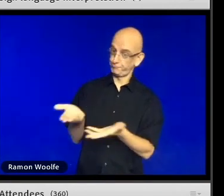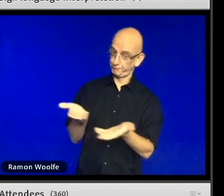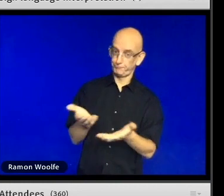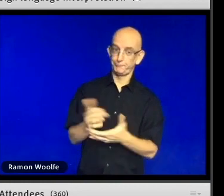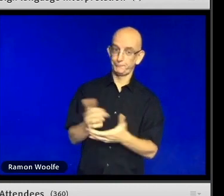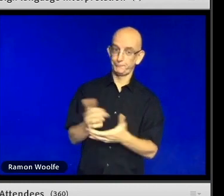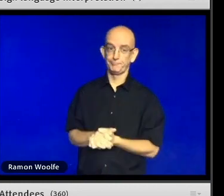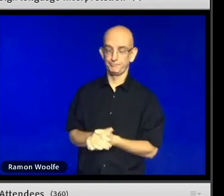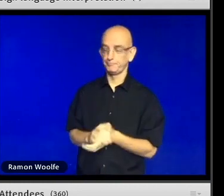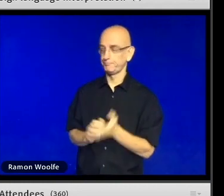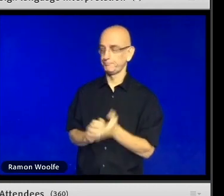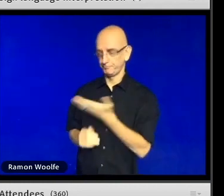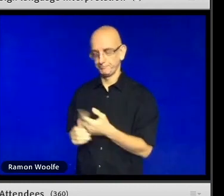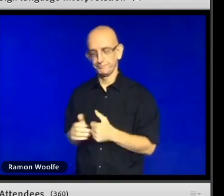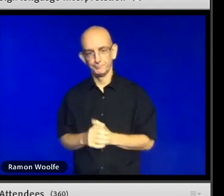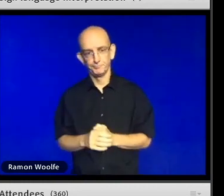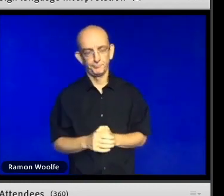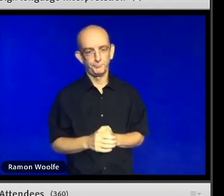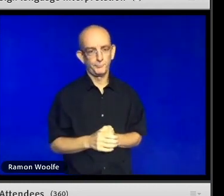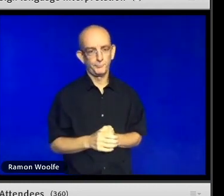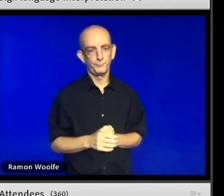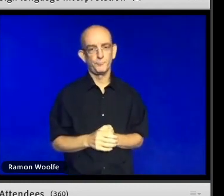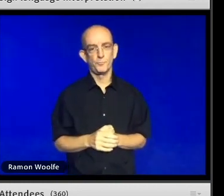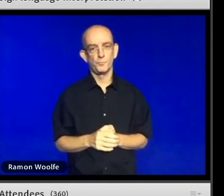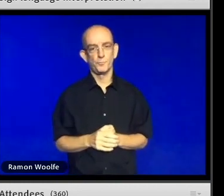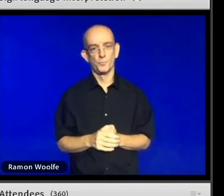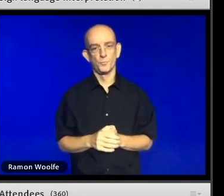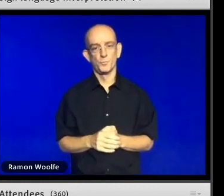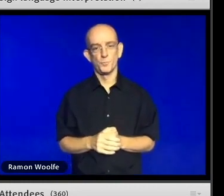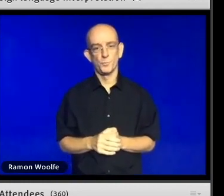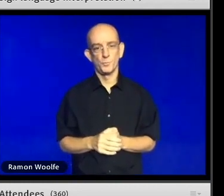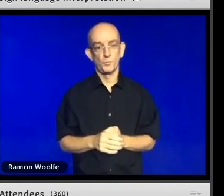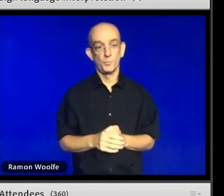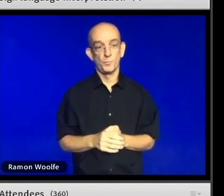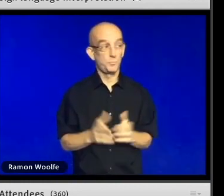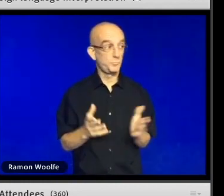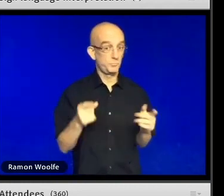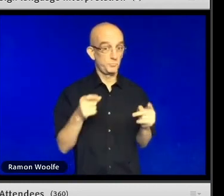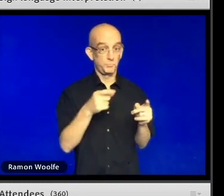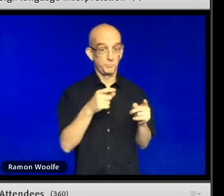response. Challenges are there, but I think the good practices showed that